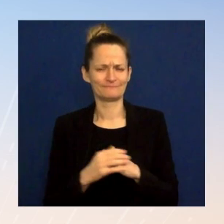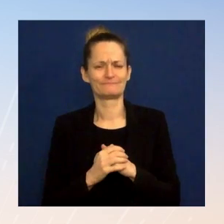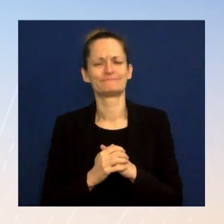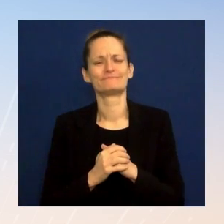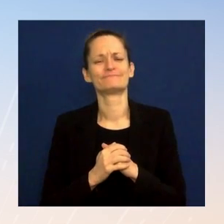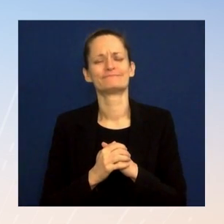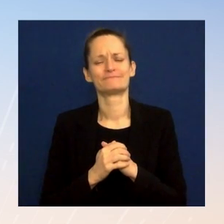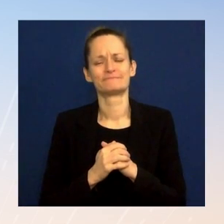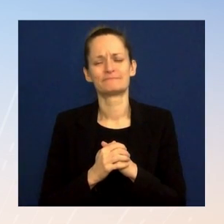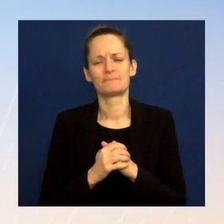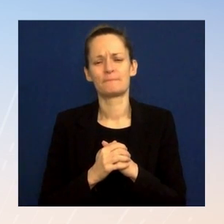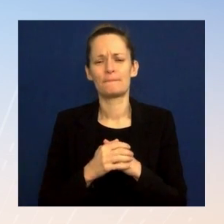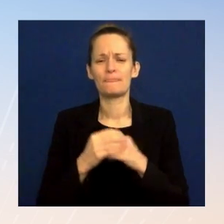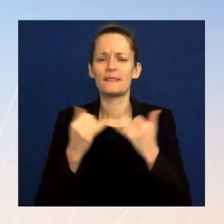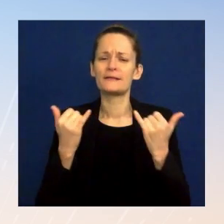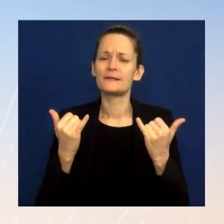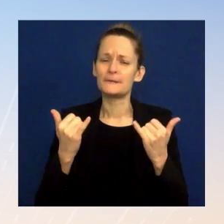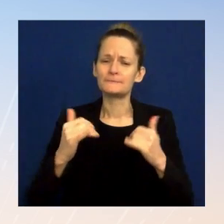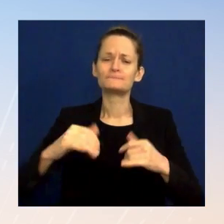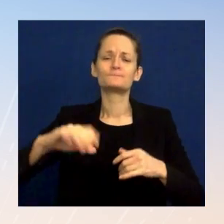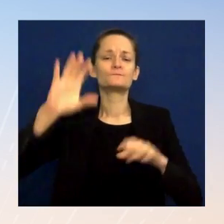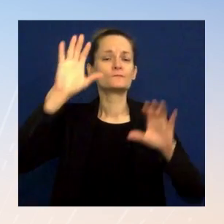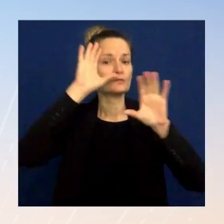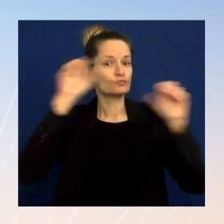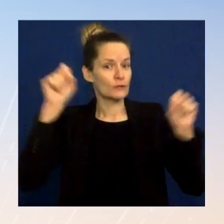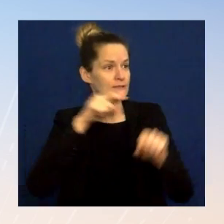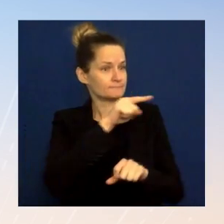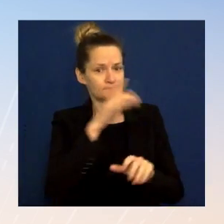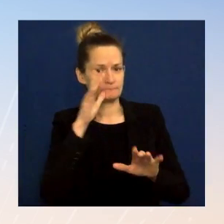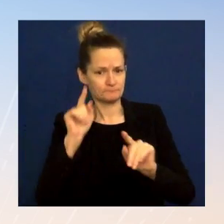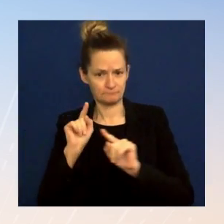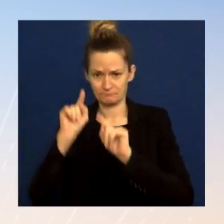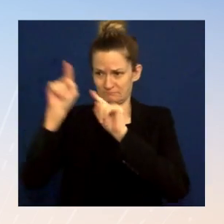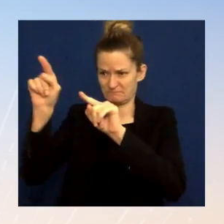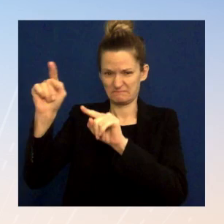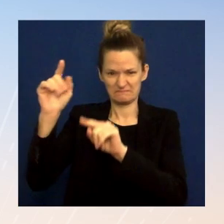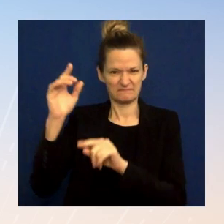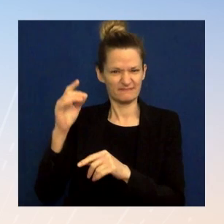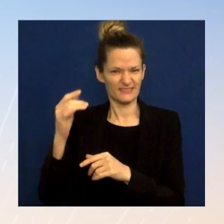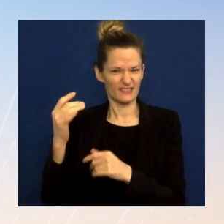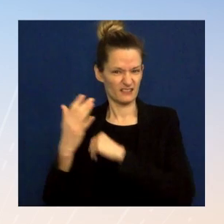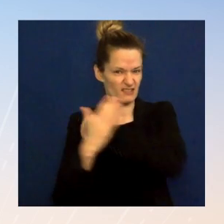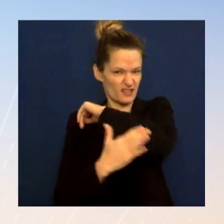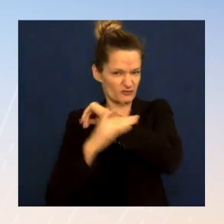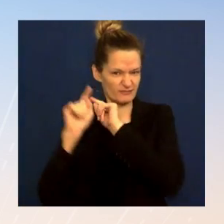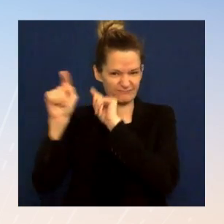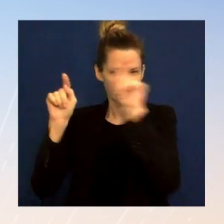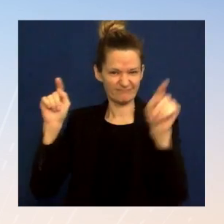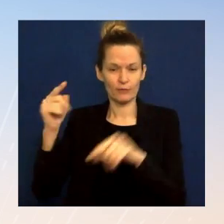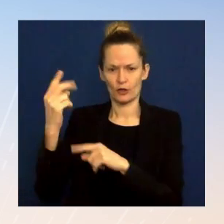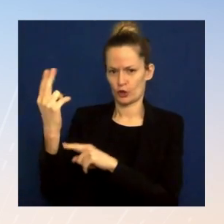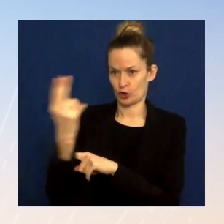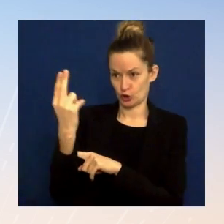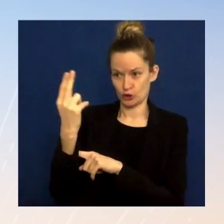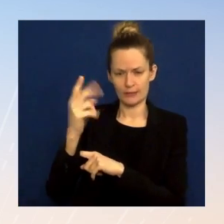He'll first head to Rome for the G20 and then to Glasgow for COP26, the international climate conference.